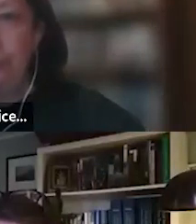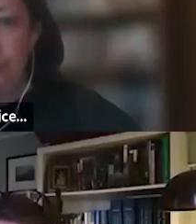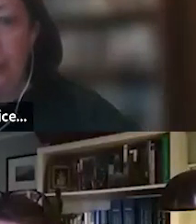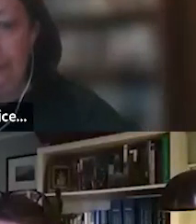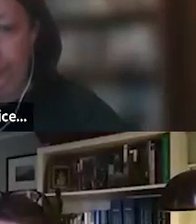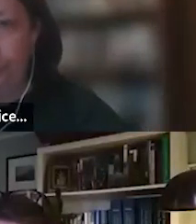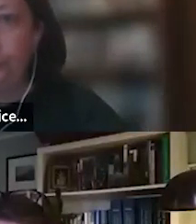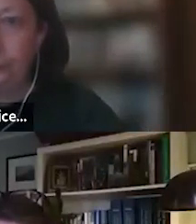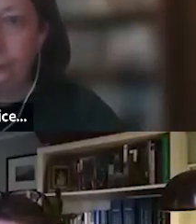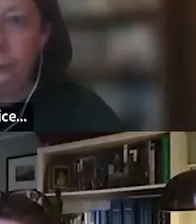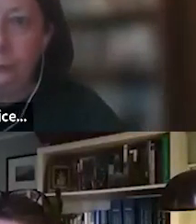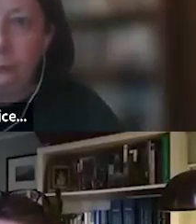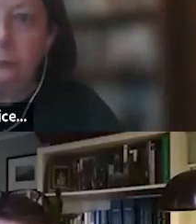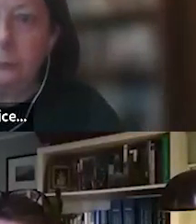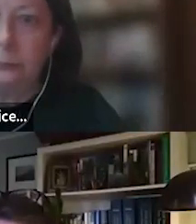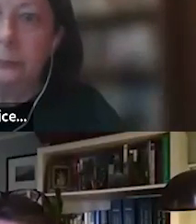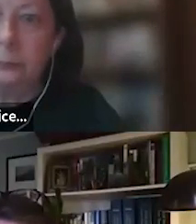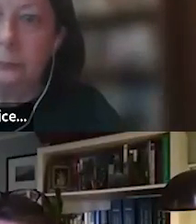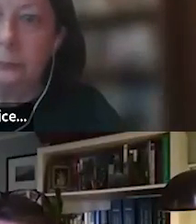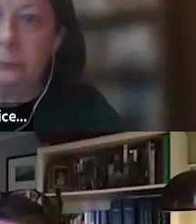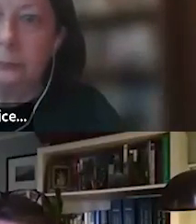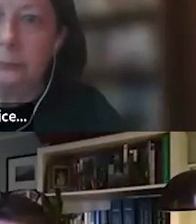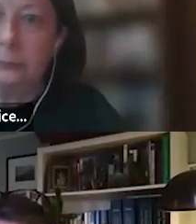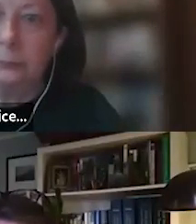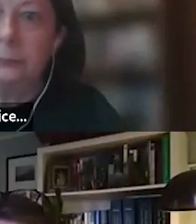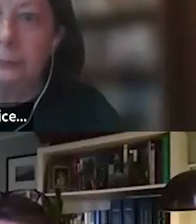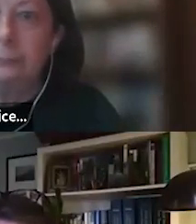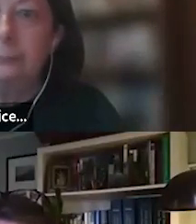"You know, when would Jerry like to start his retirement?"